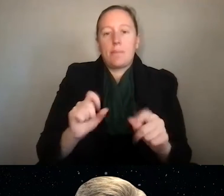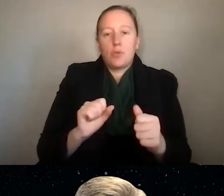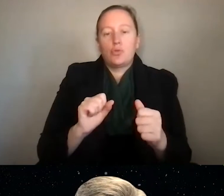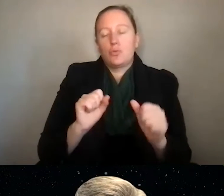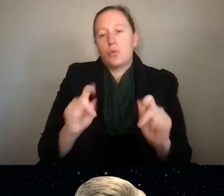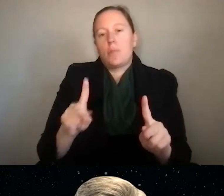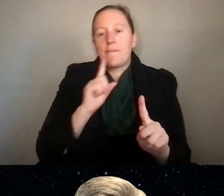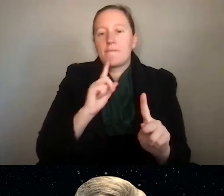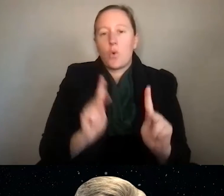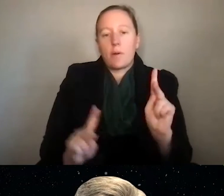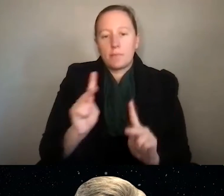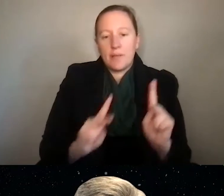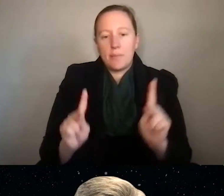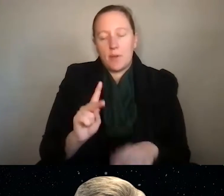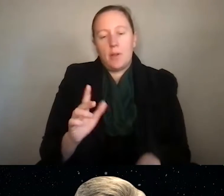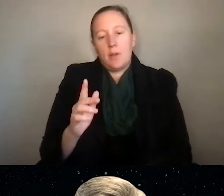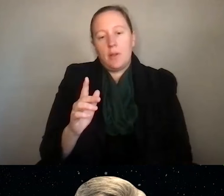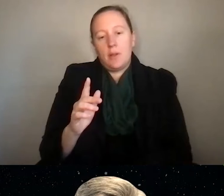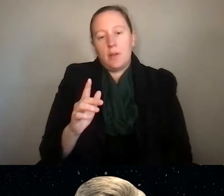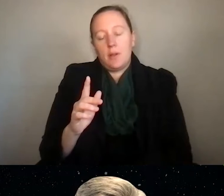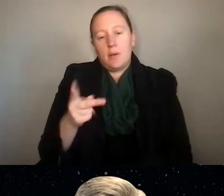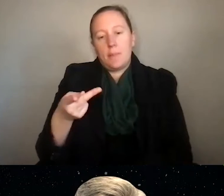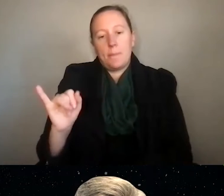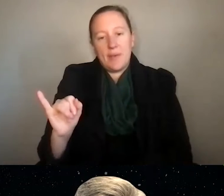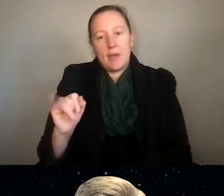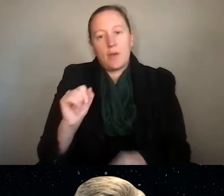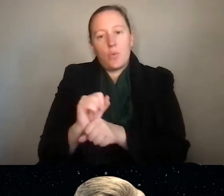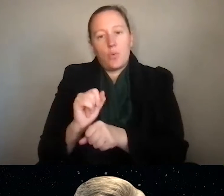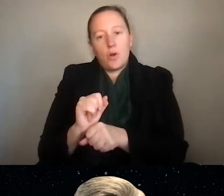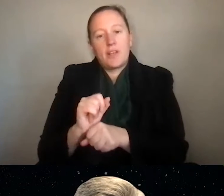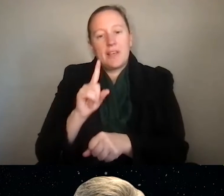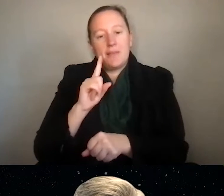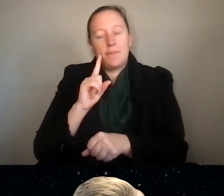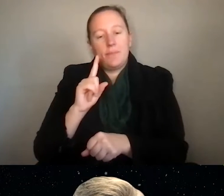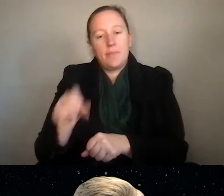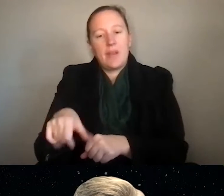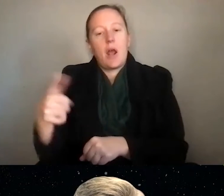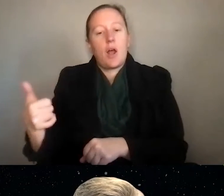particularly for PIs on those territories and states.